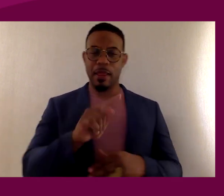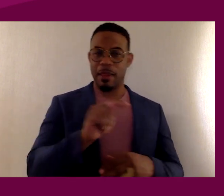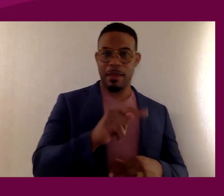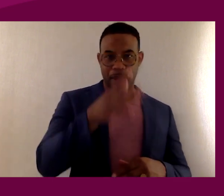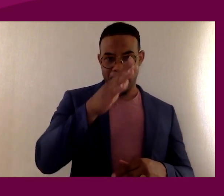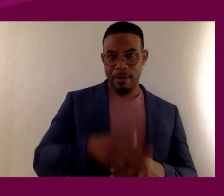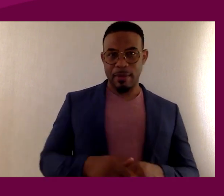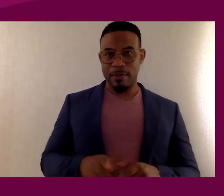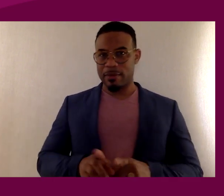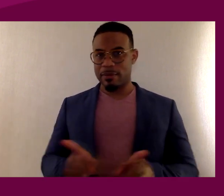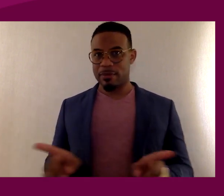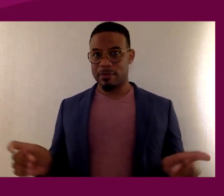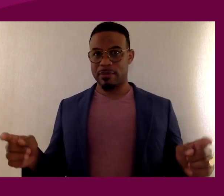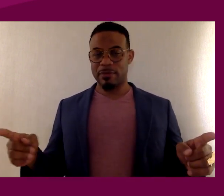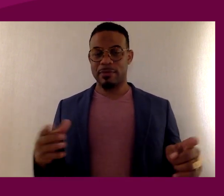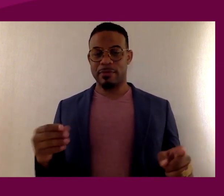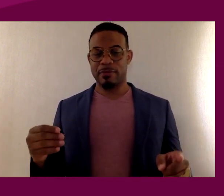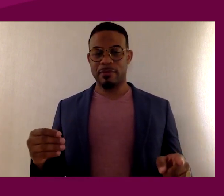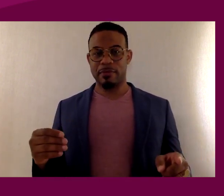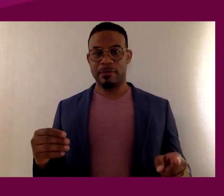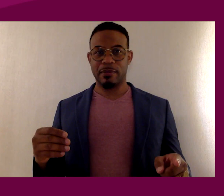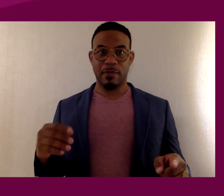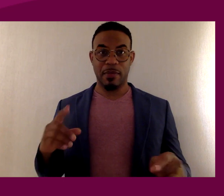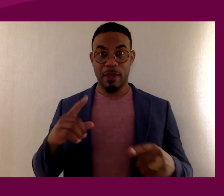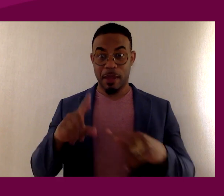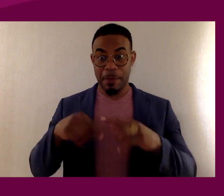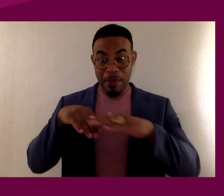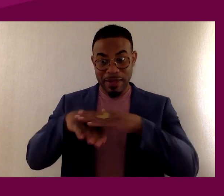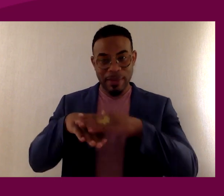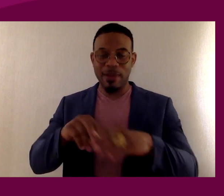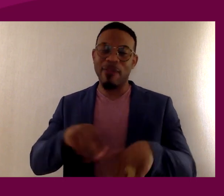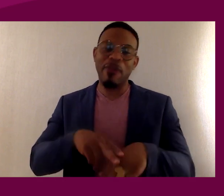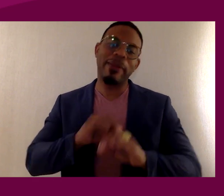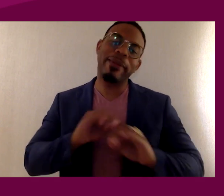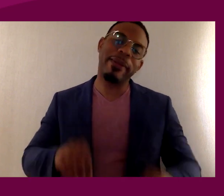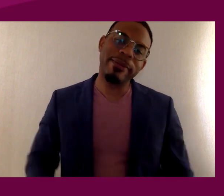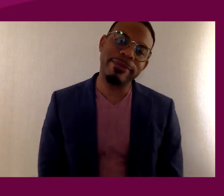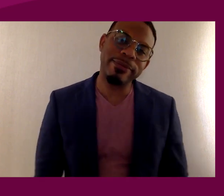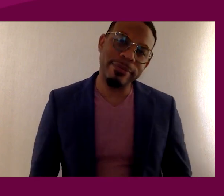Judy, you check out the air bathroom, I'll check out the men's bathroom. And about accessibility,